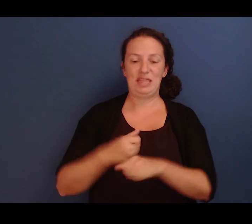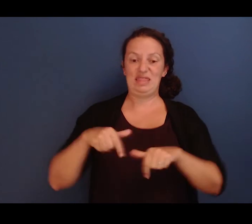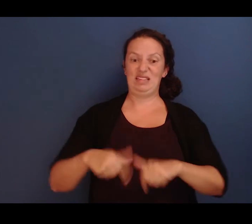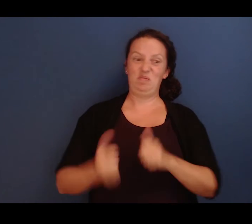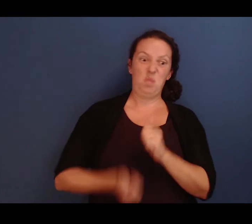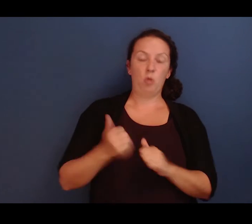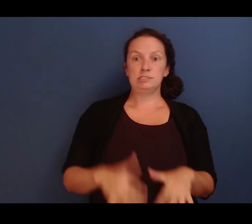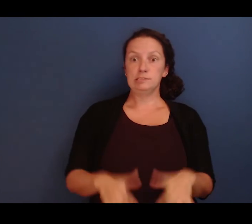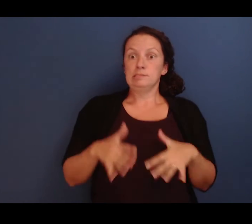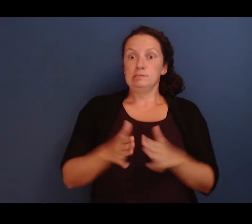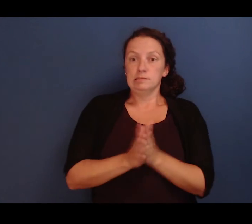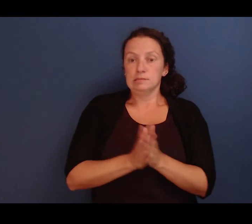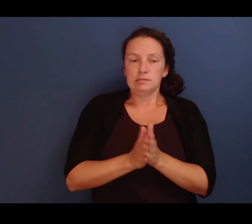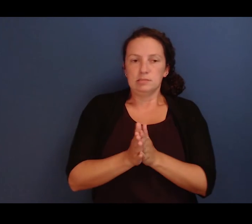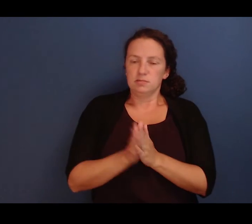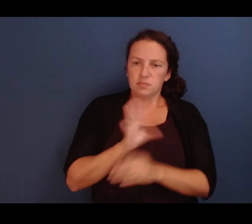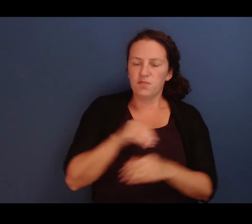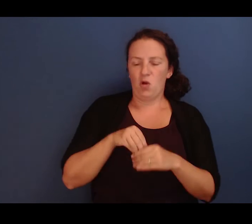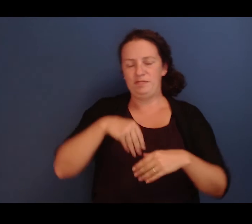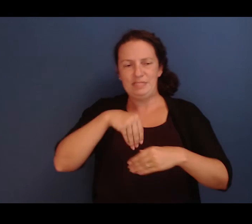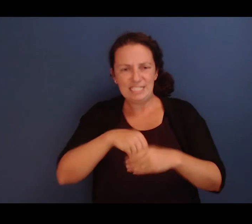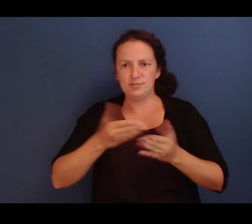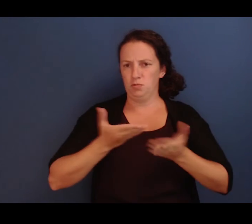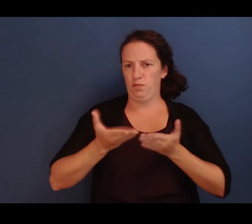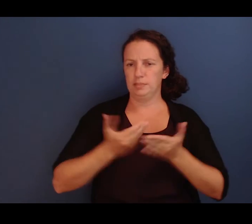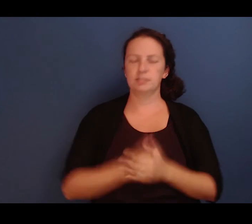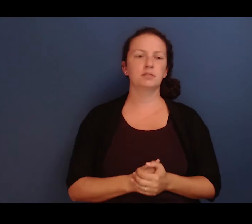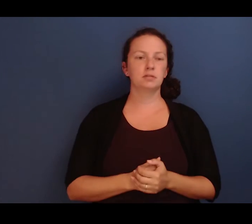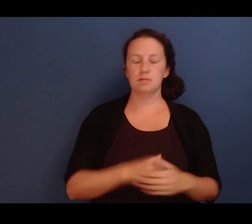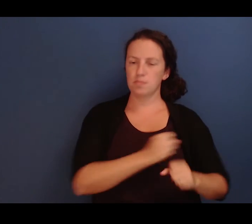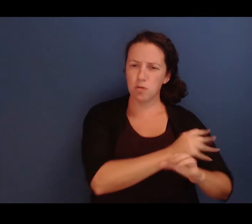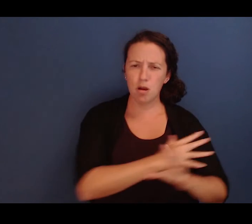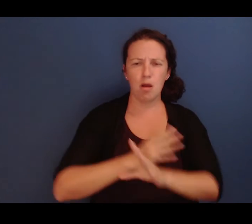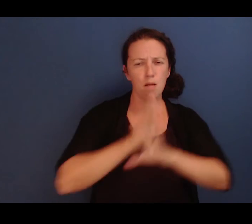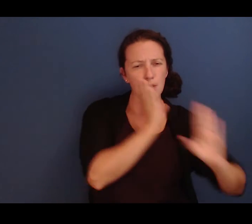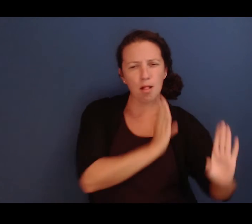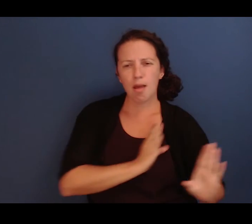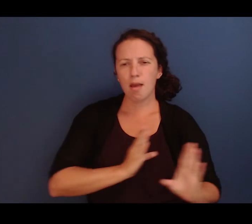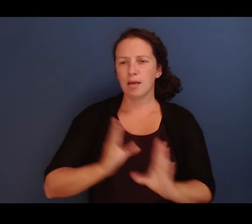in an In-Service Week. Even with all the planning and preparation being done, filming this video